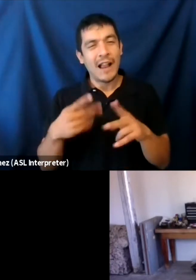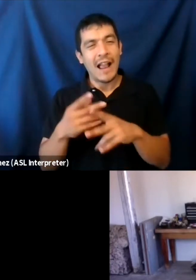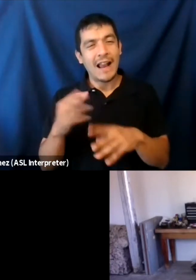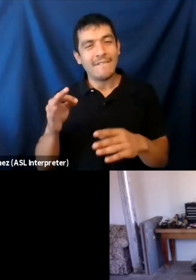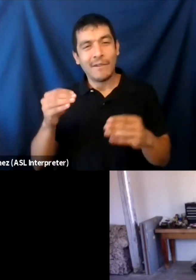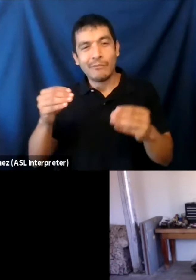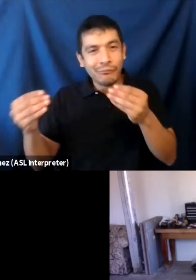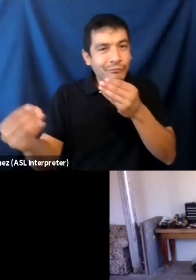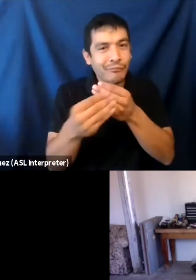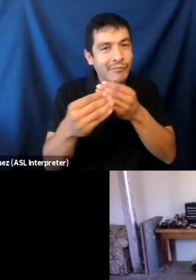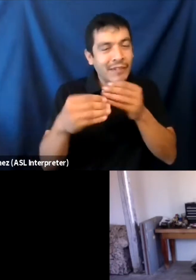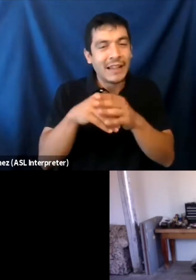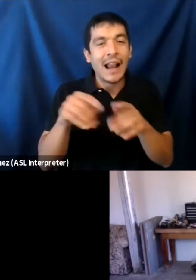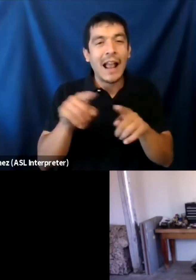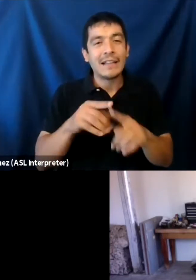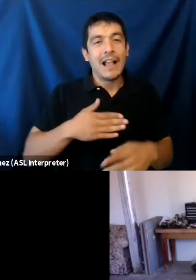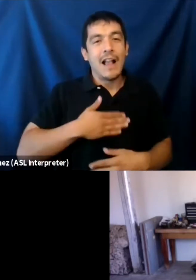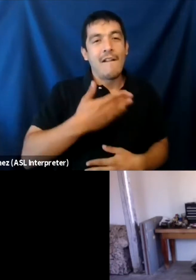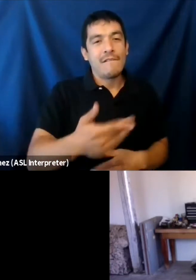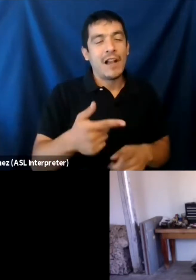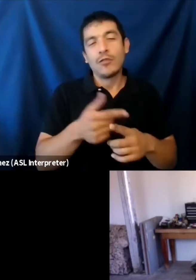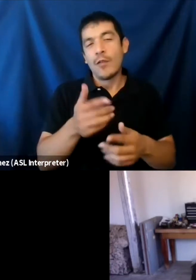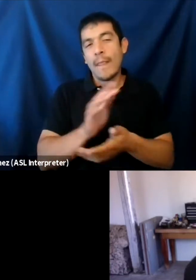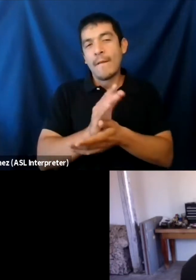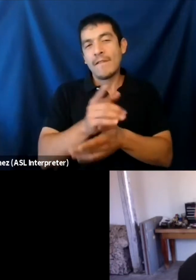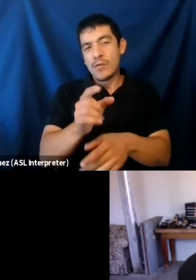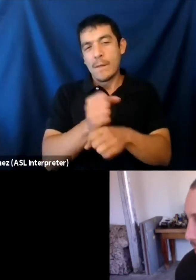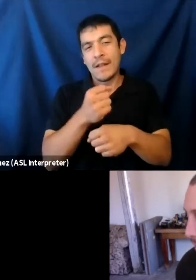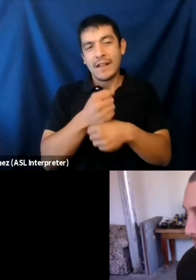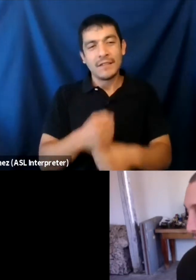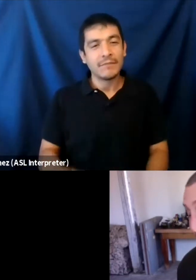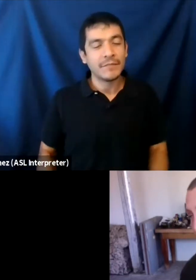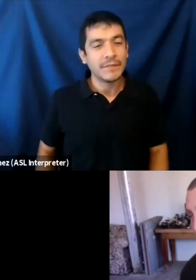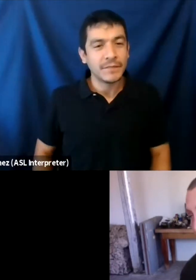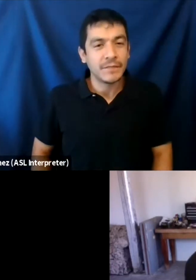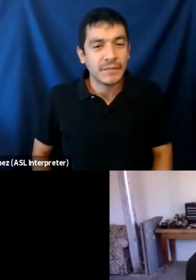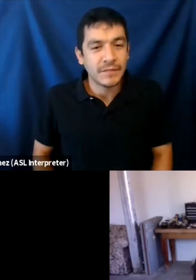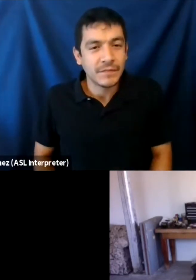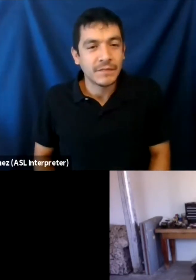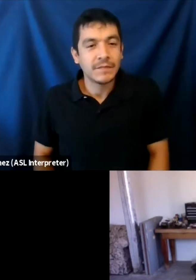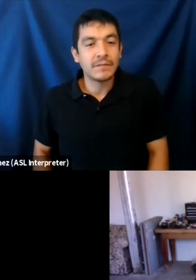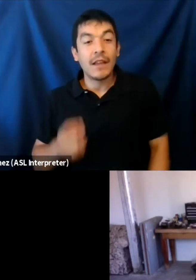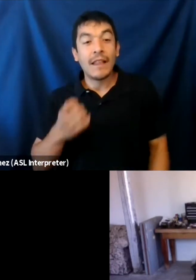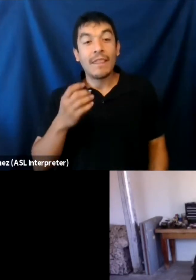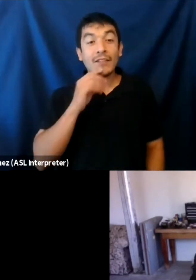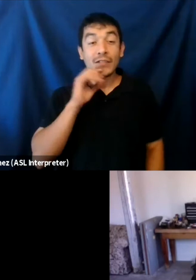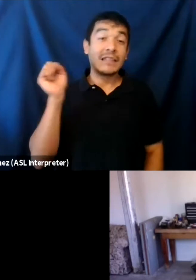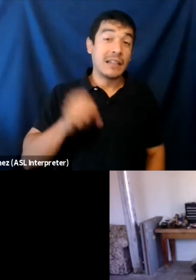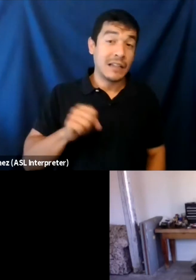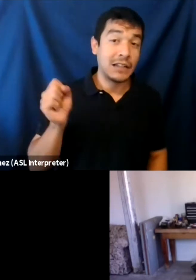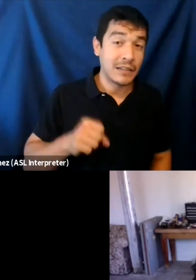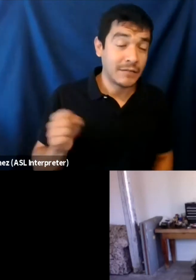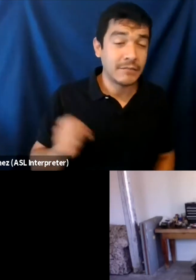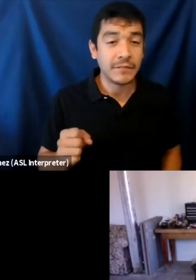as a confession to the film that you were leaving it out? Yeah, I mean, it was like we spent two years